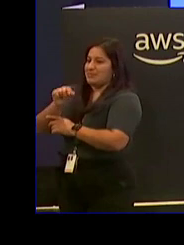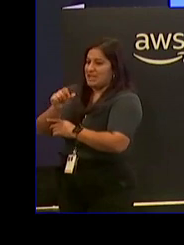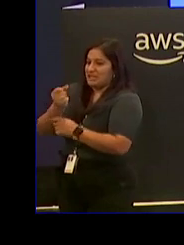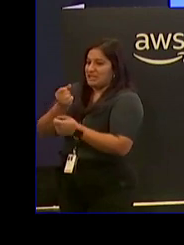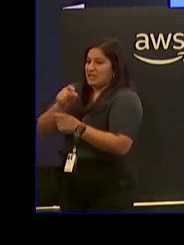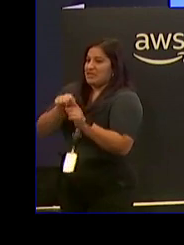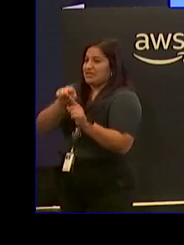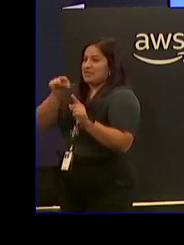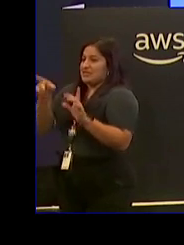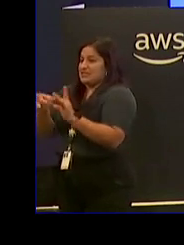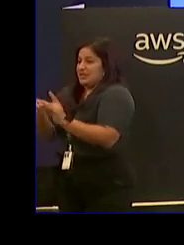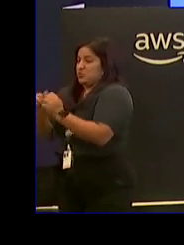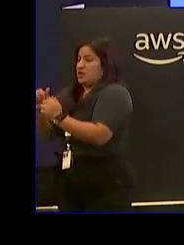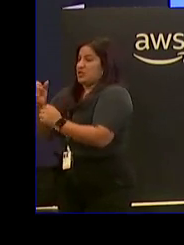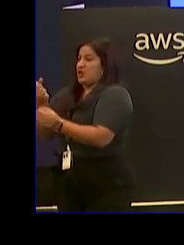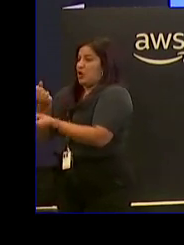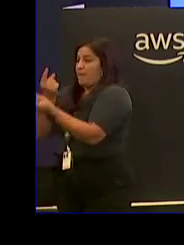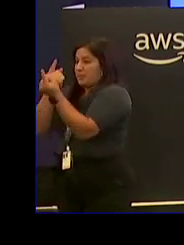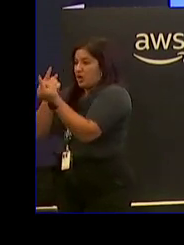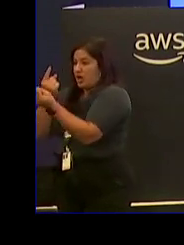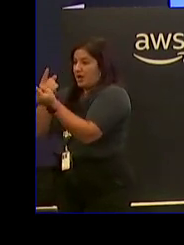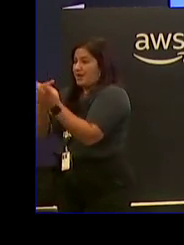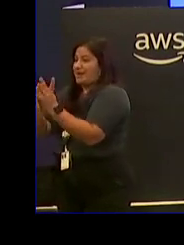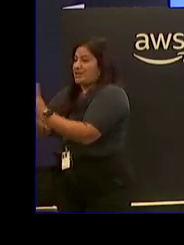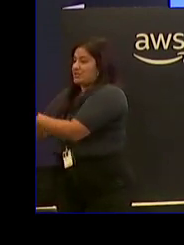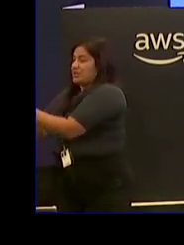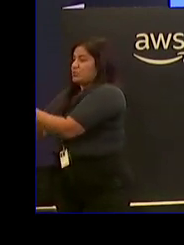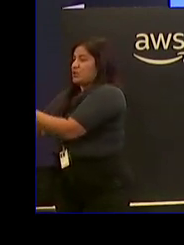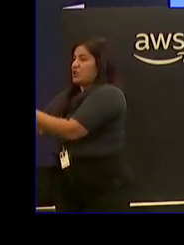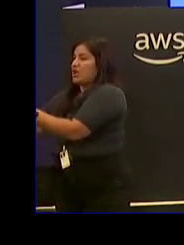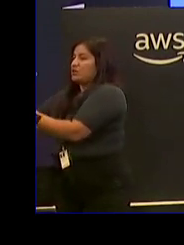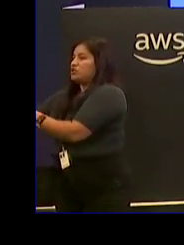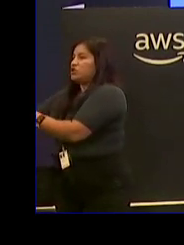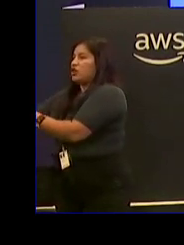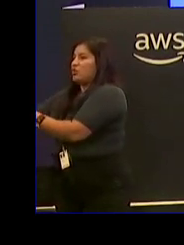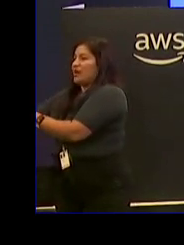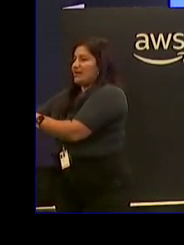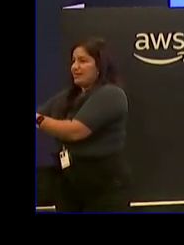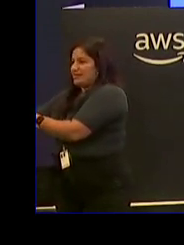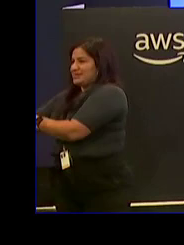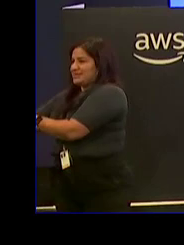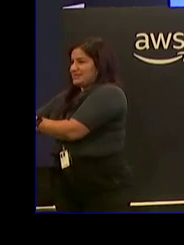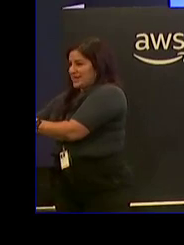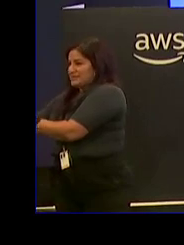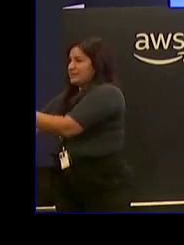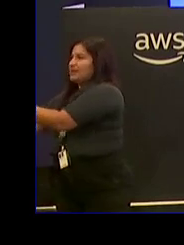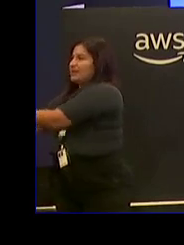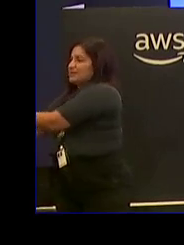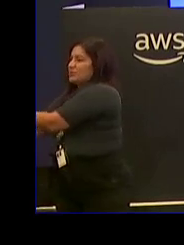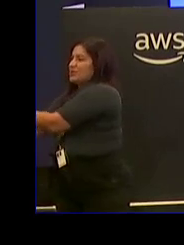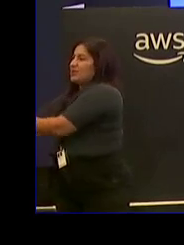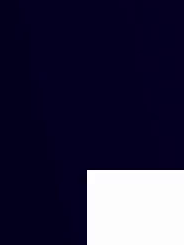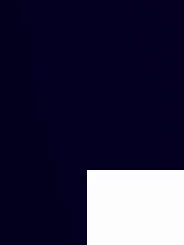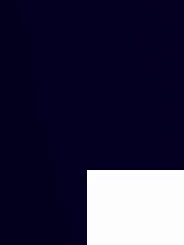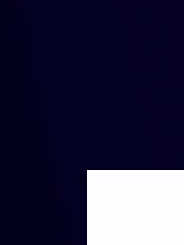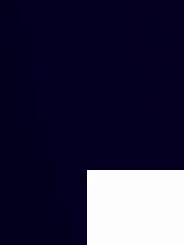and we get our generated text returned to Lambda Gateway and the web user.